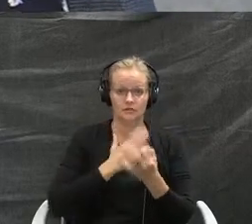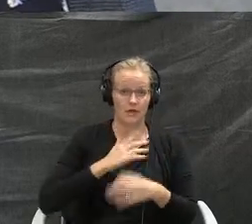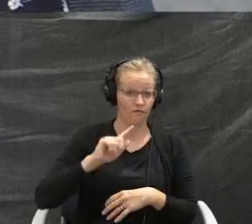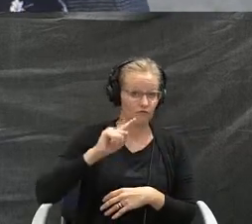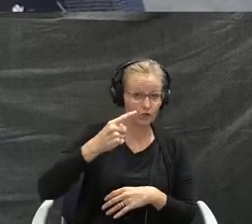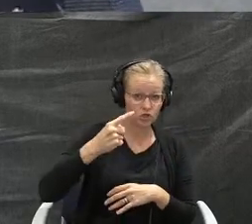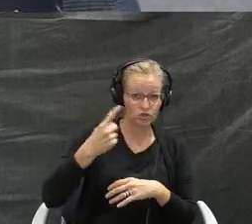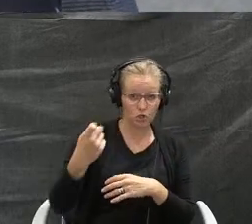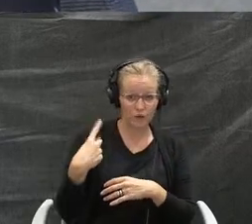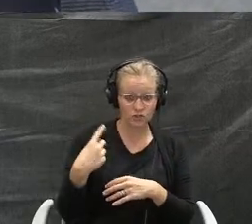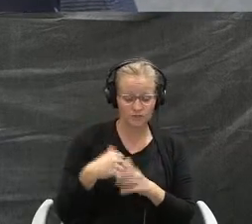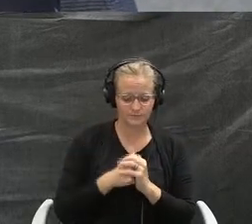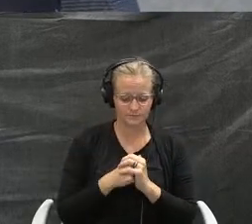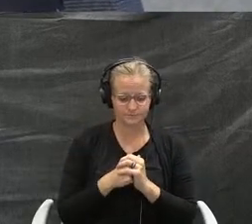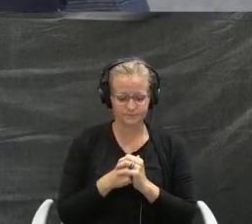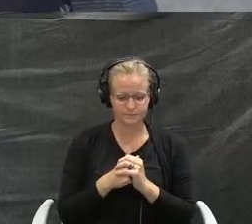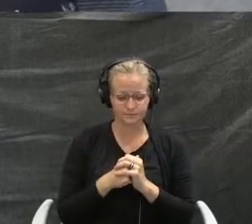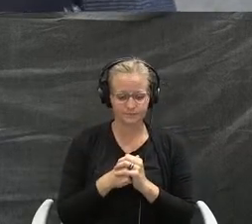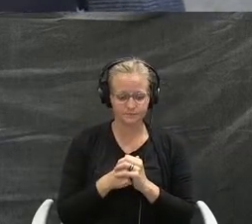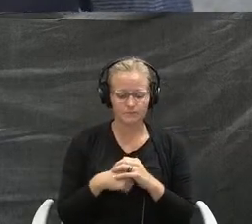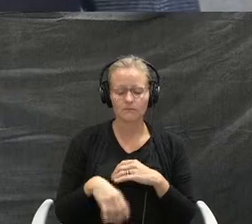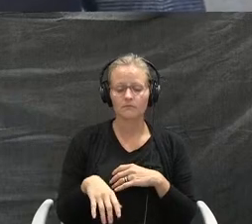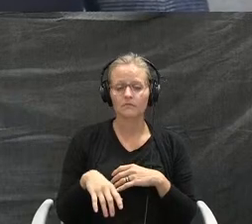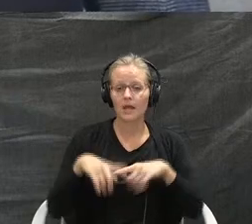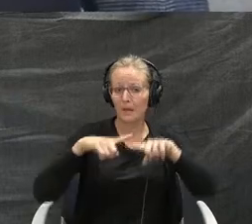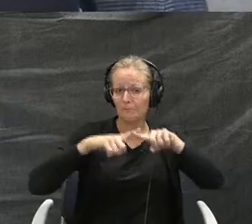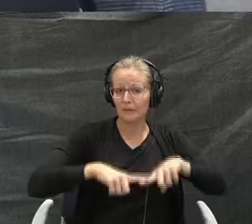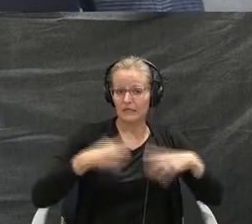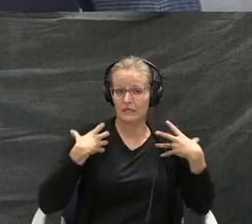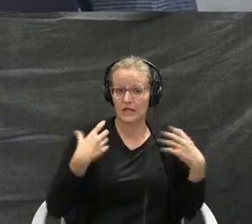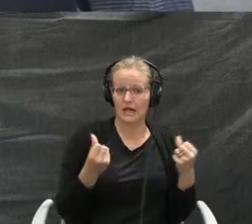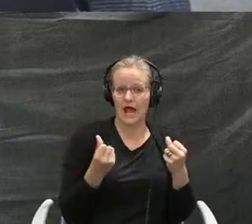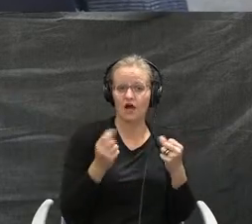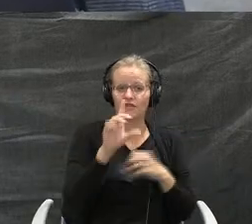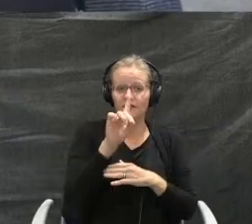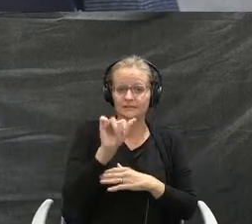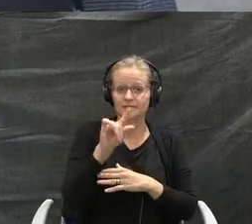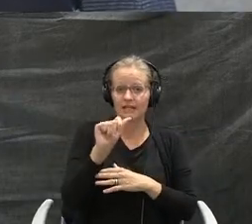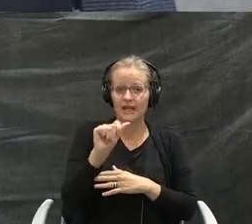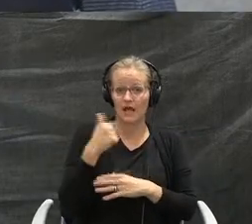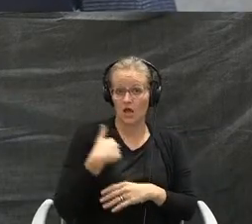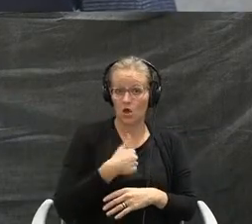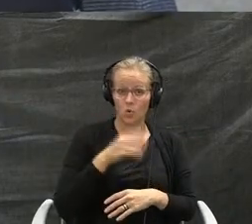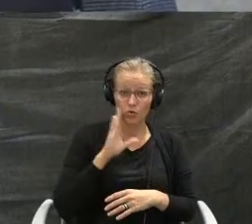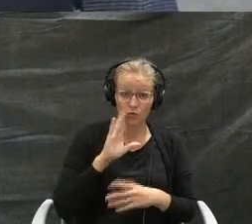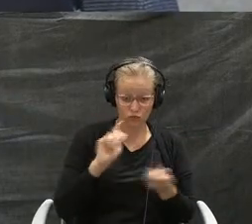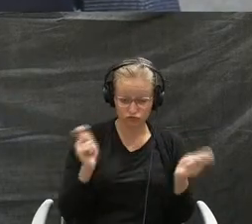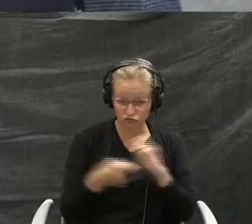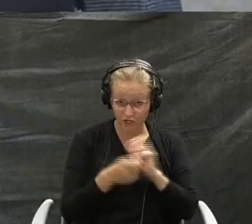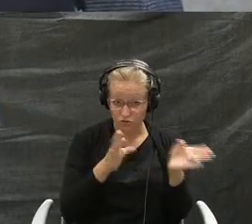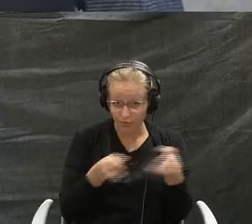change plans based on health data, assuming we start in a hybrid model, will we stay the course until numbers reached the